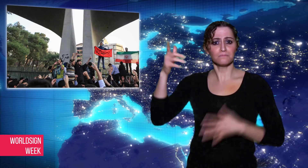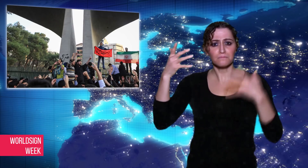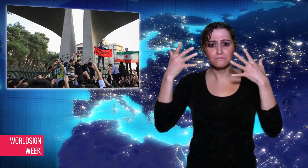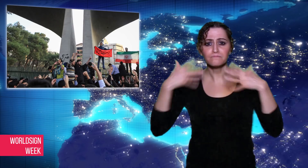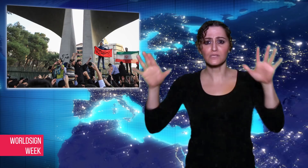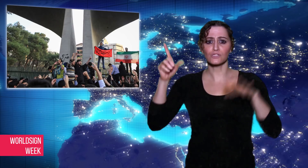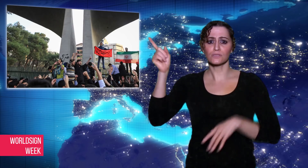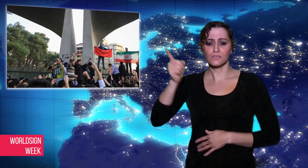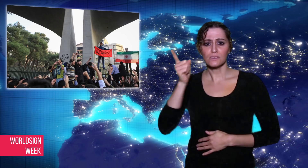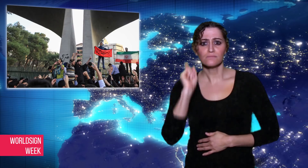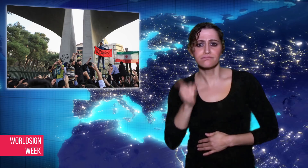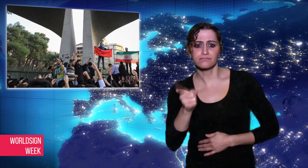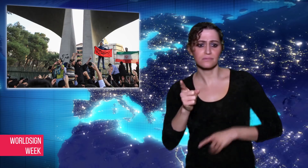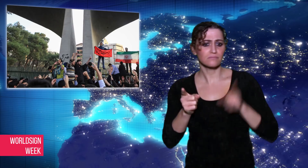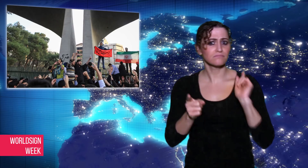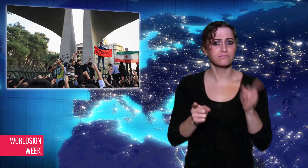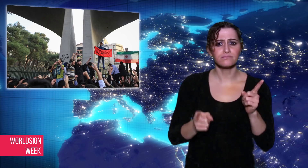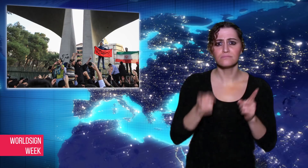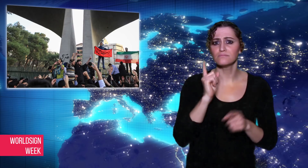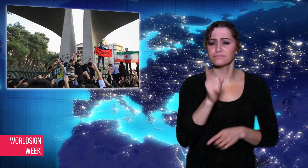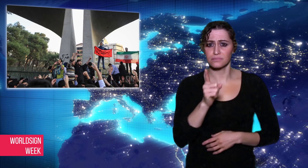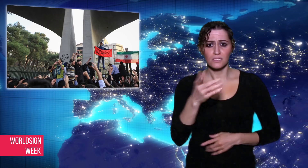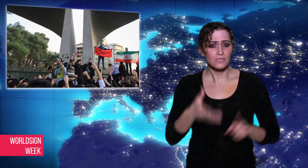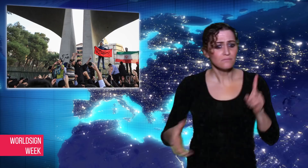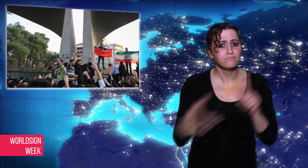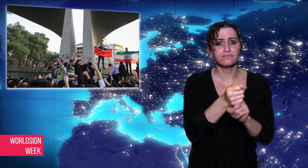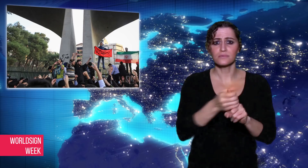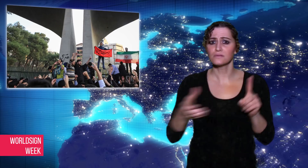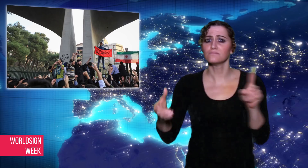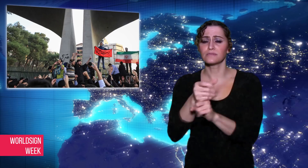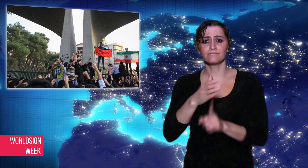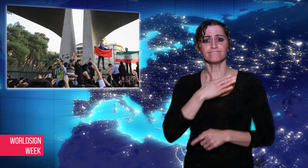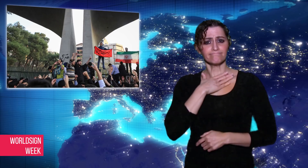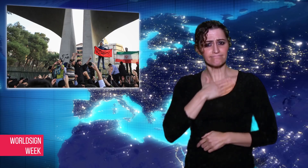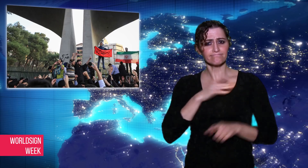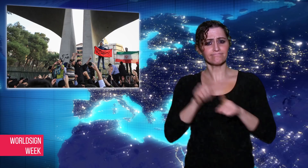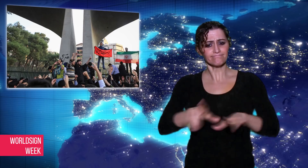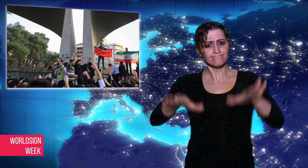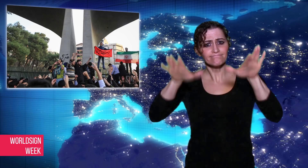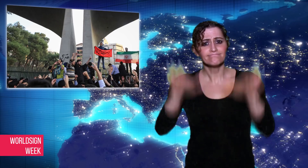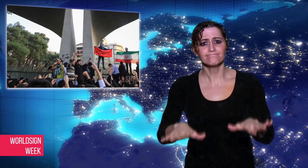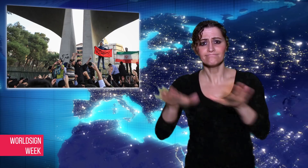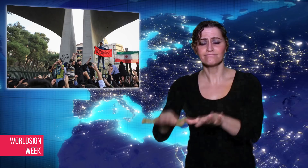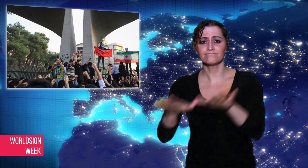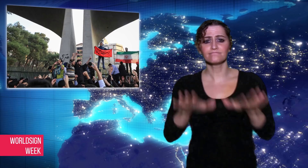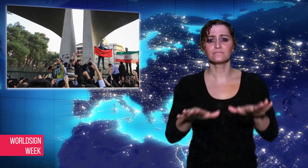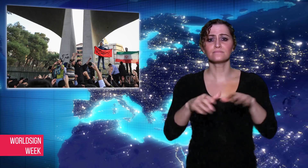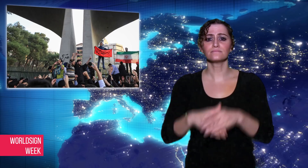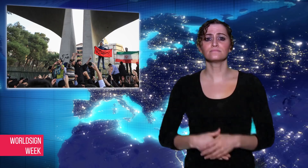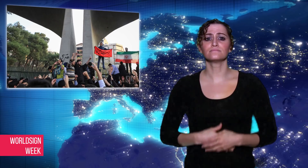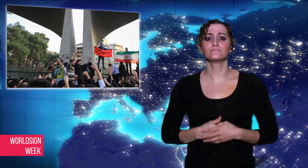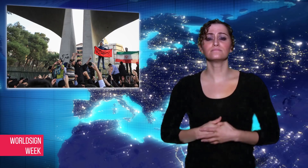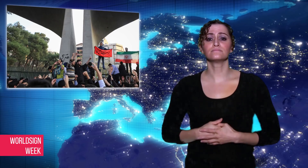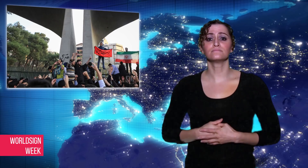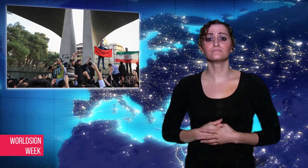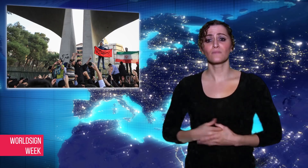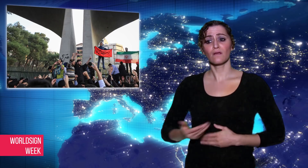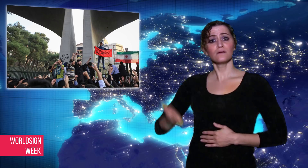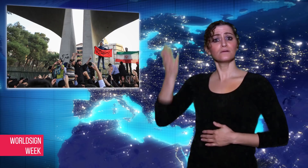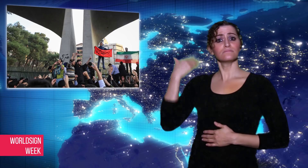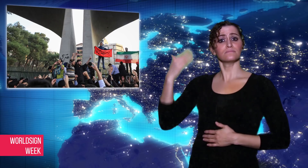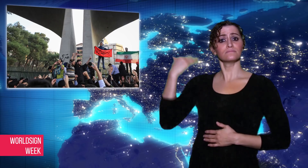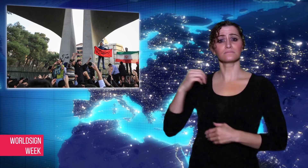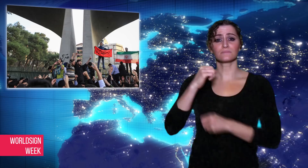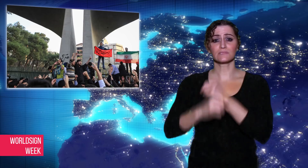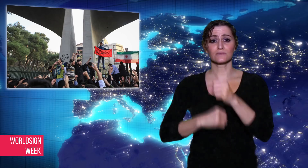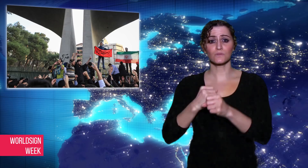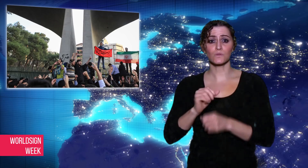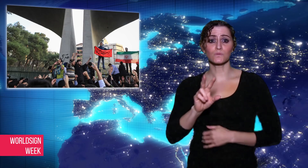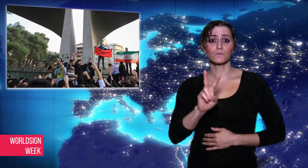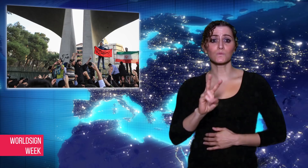This is the first nationwide protest in